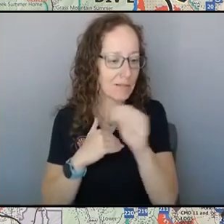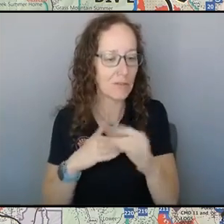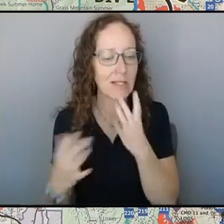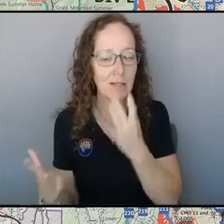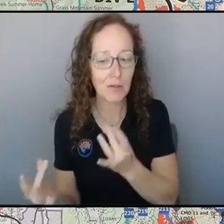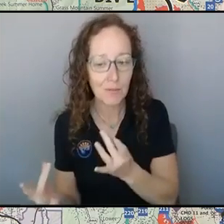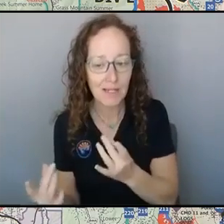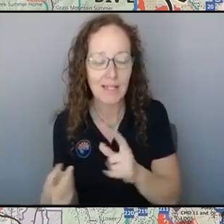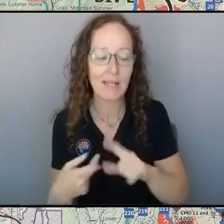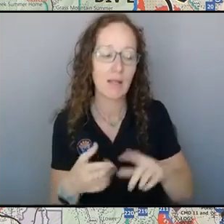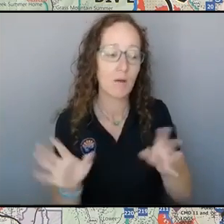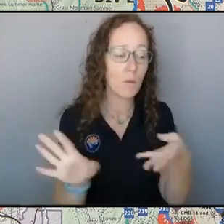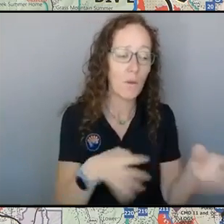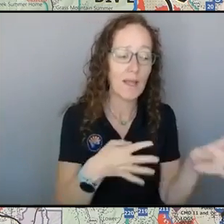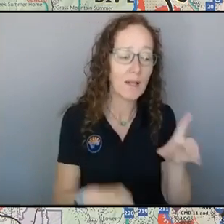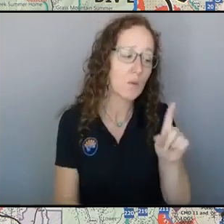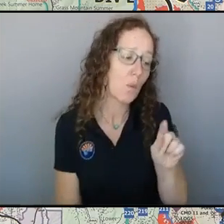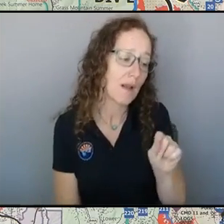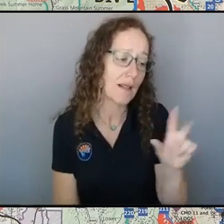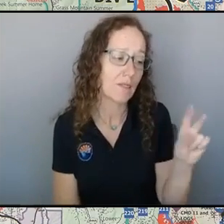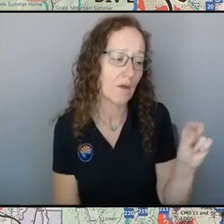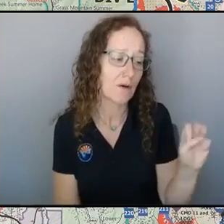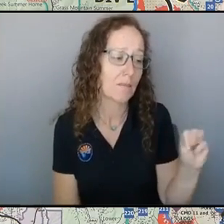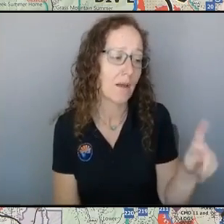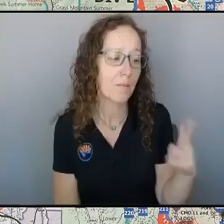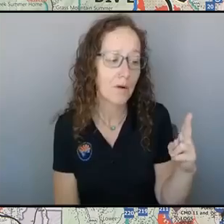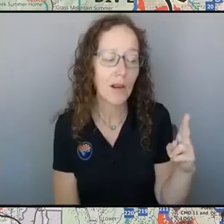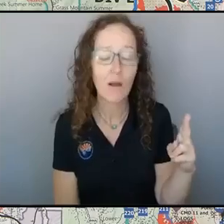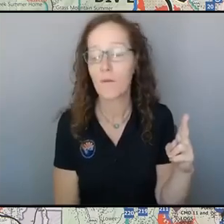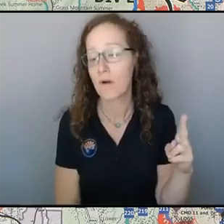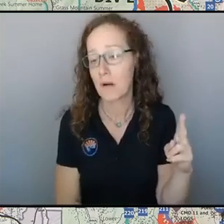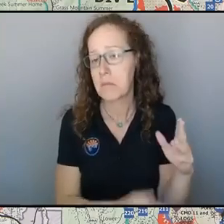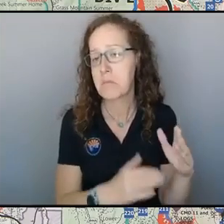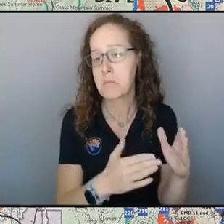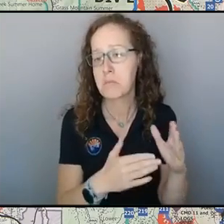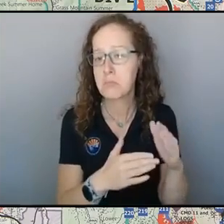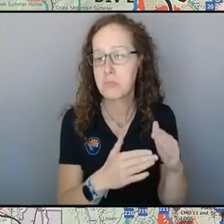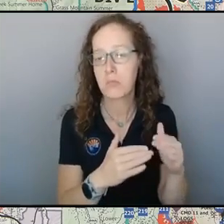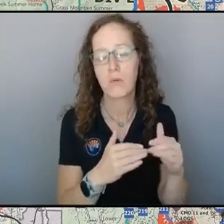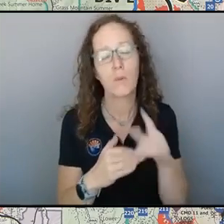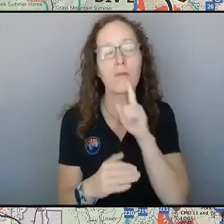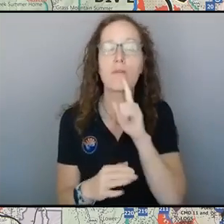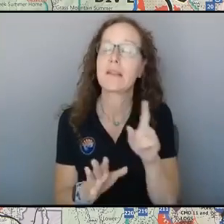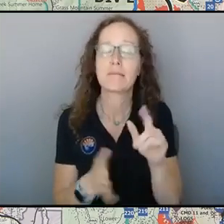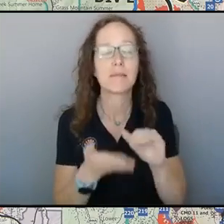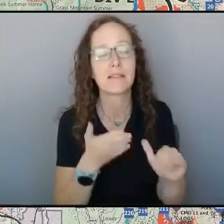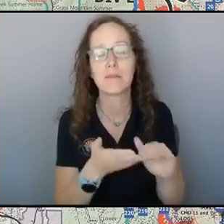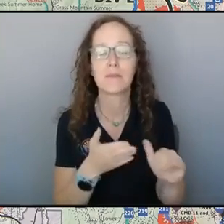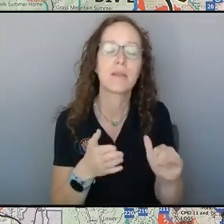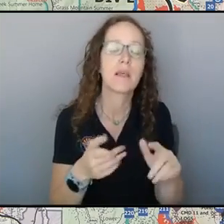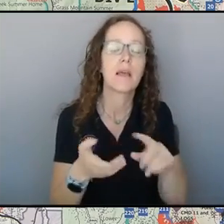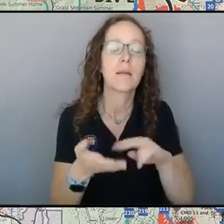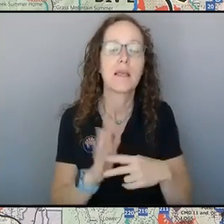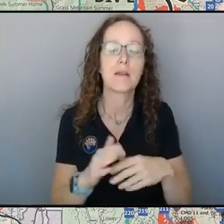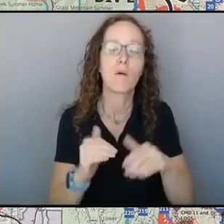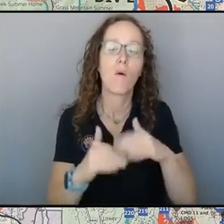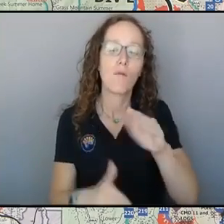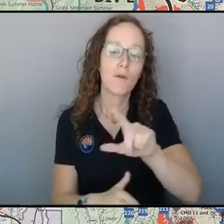gusts to 30 miles per hour or excuse me winds greater than 20 miles per hour, gusts to 30 miles per hour and greater for red